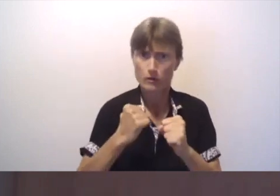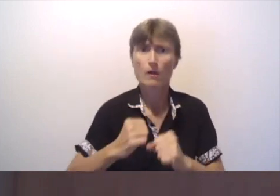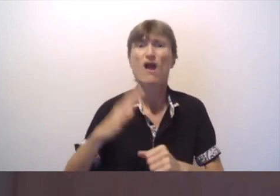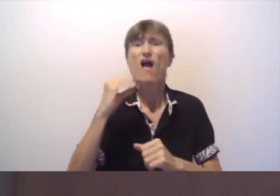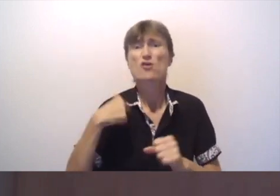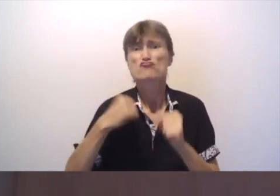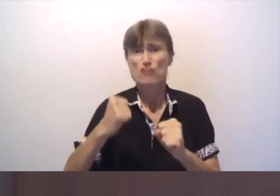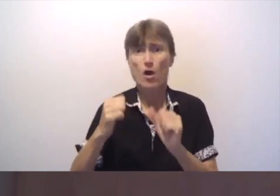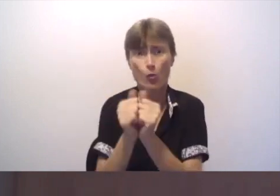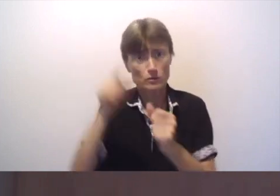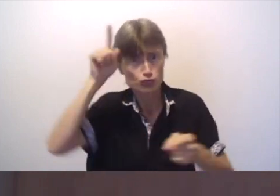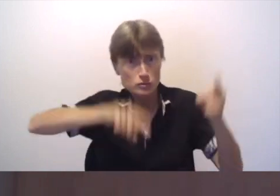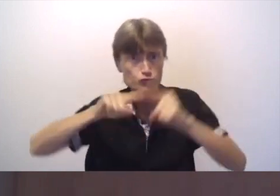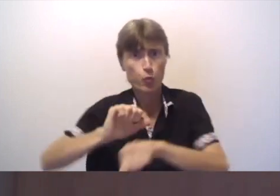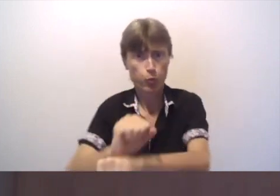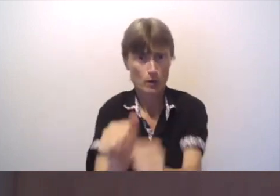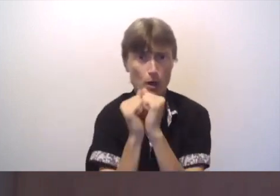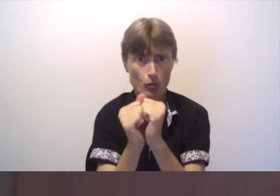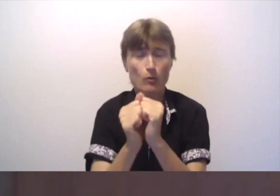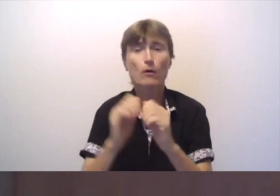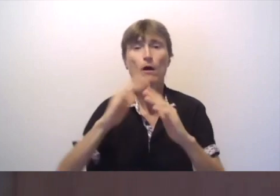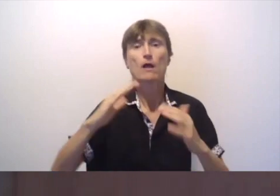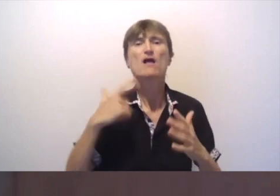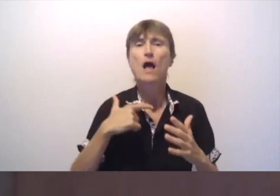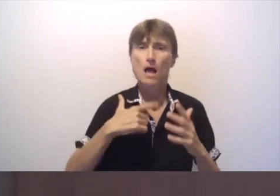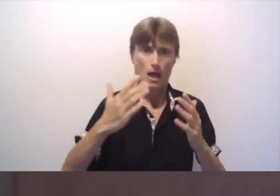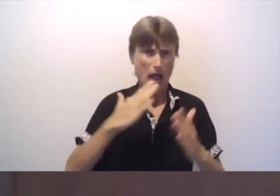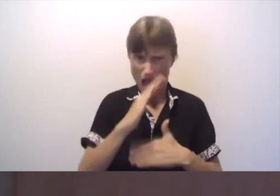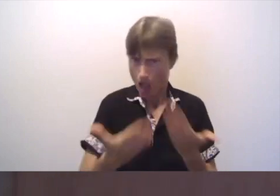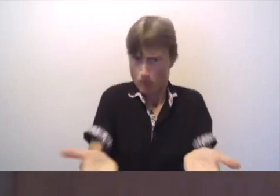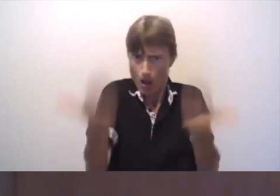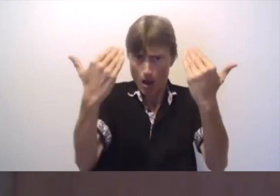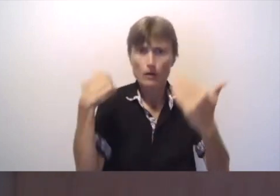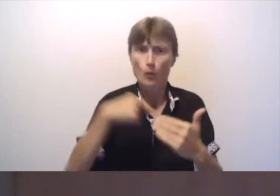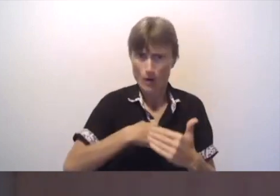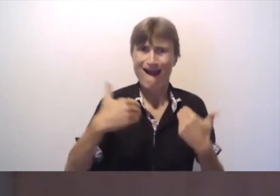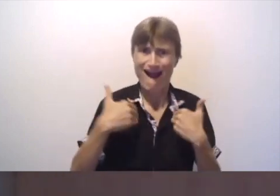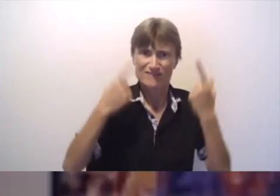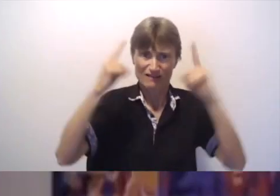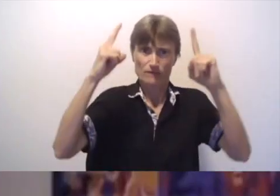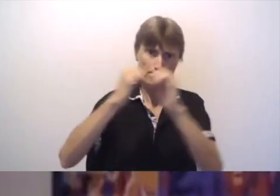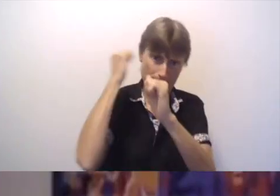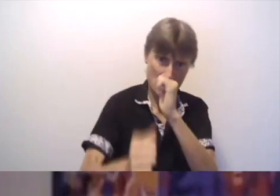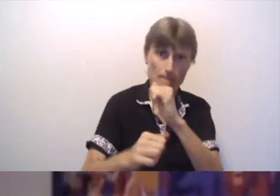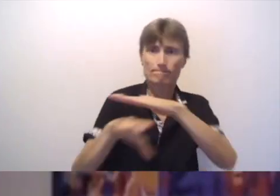with everyone out there and let's get basic income done folks let's get it done what a great place to end thank you so